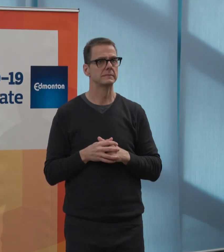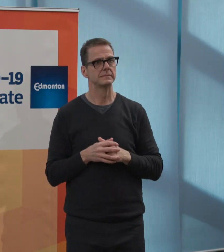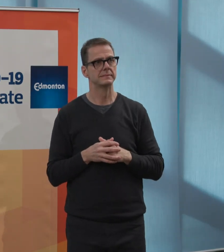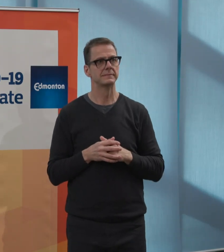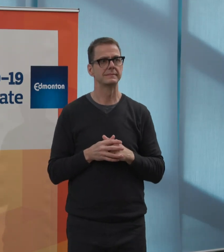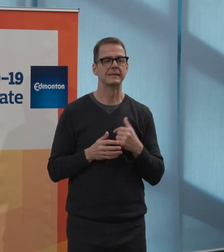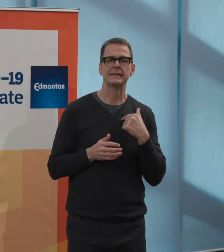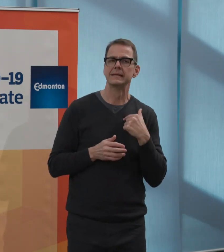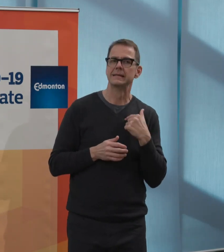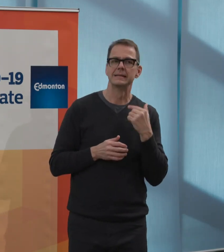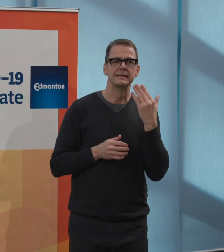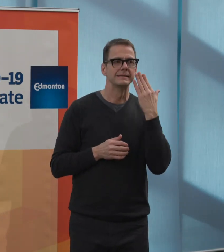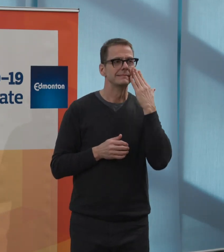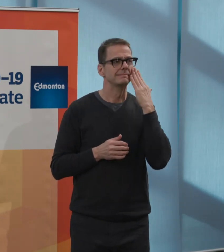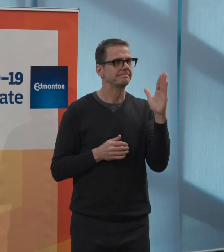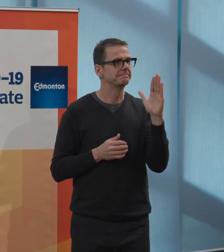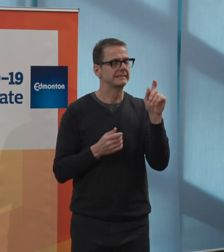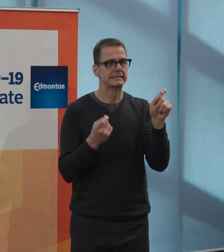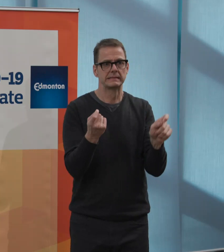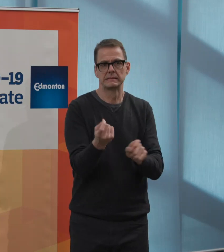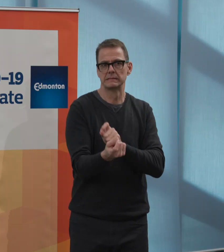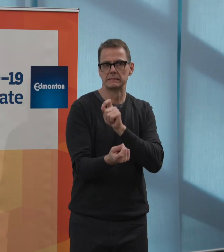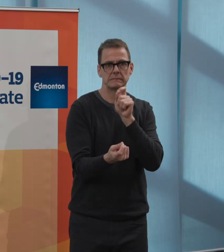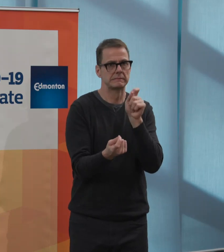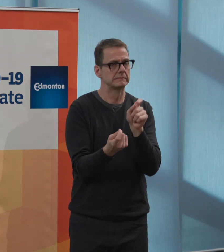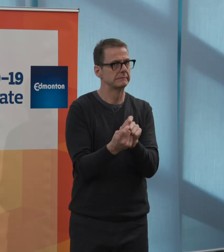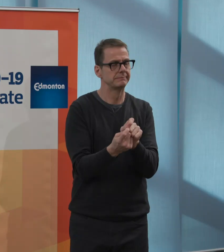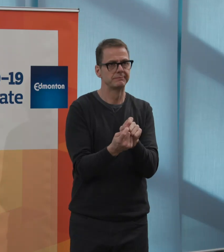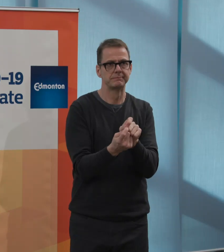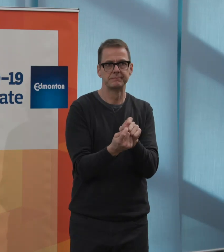were presenting today to Council on some of the budget information we're hoping